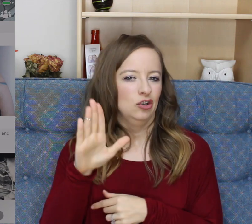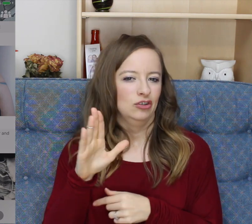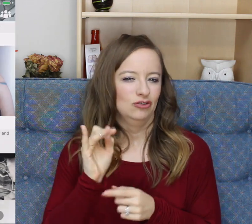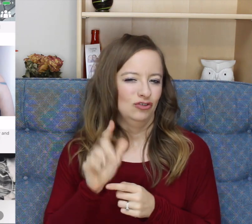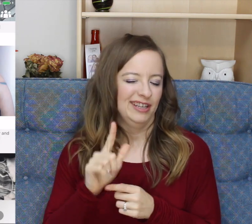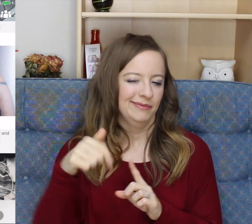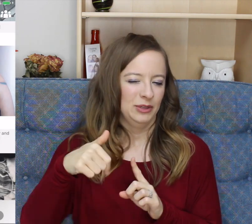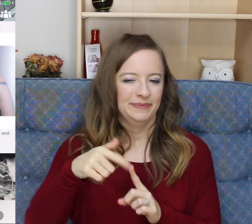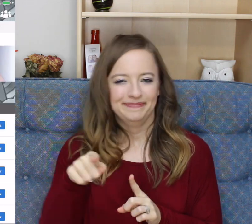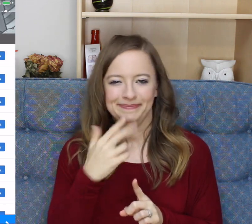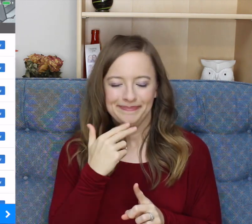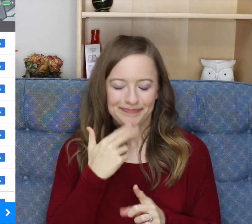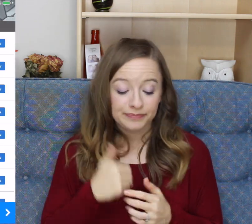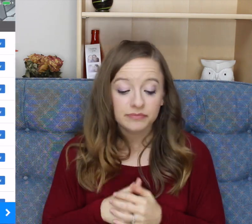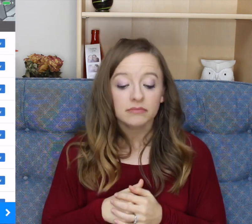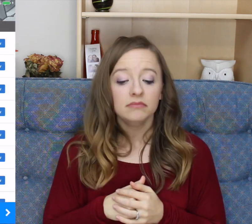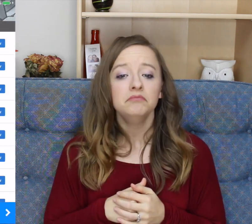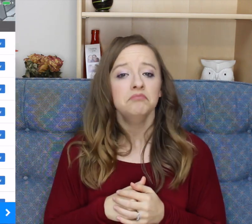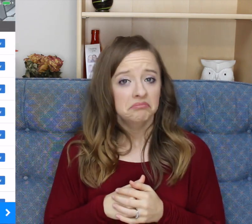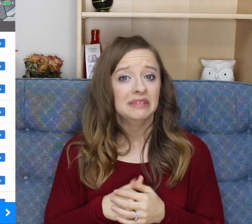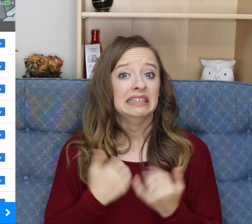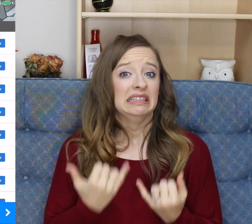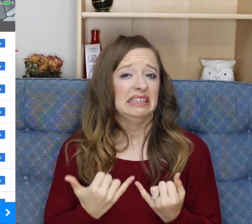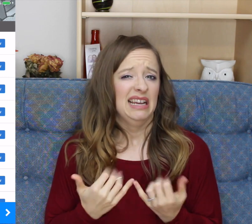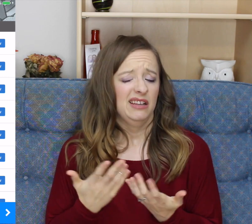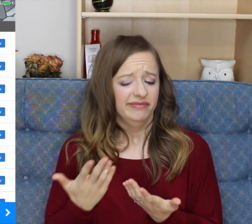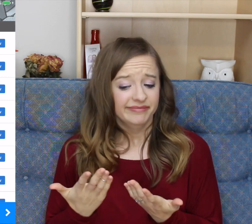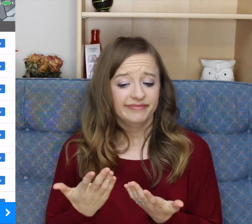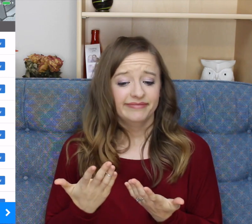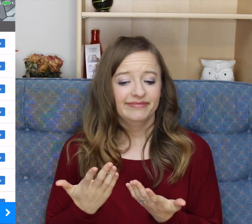Umm... so as you can see,